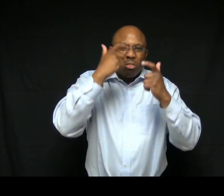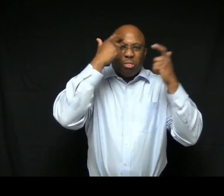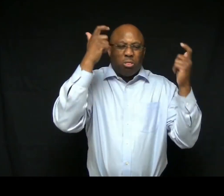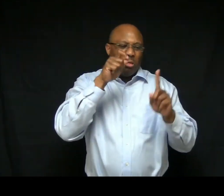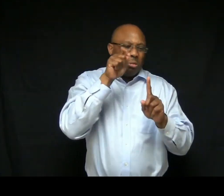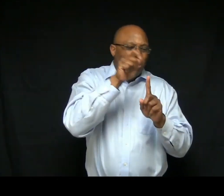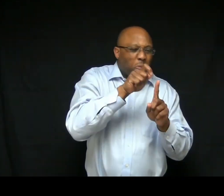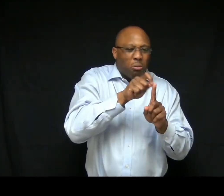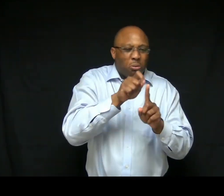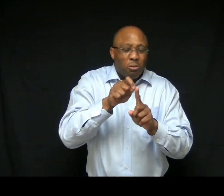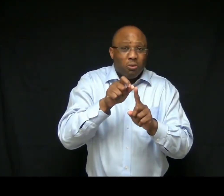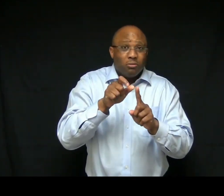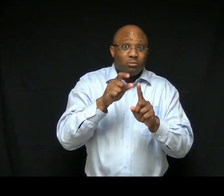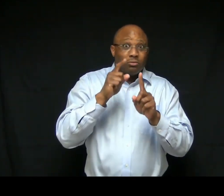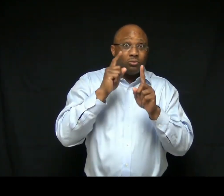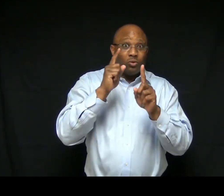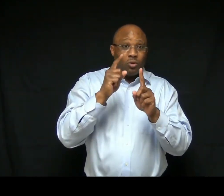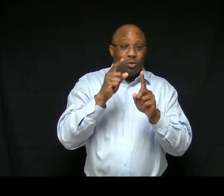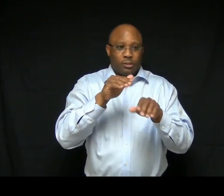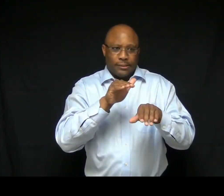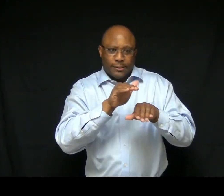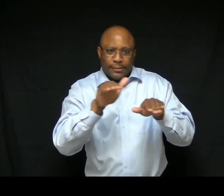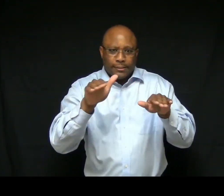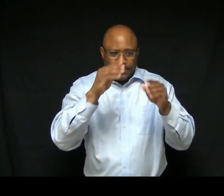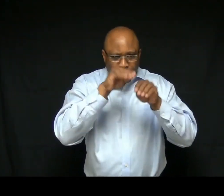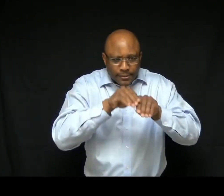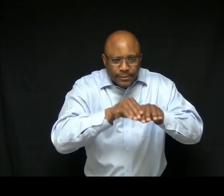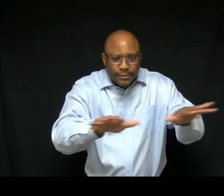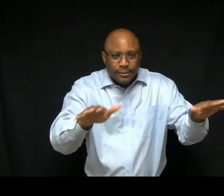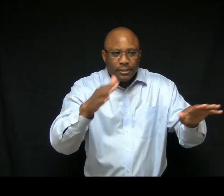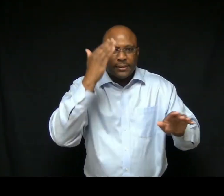Awareness, Interventions,